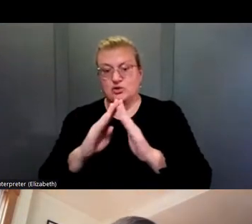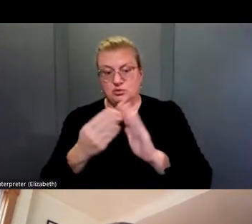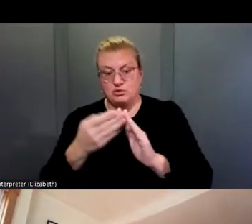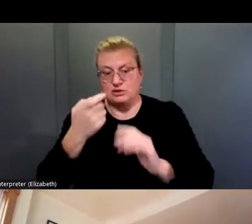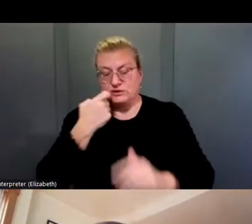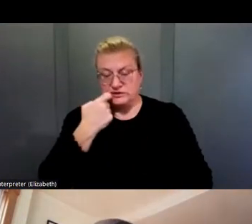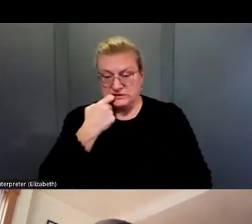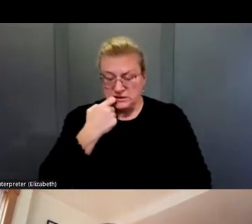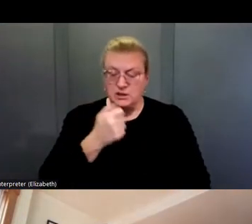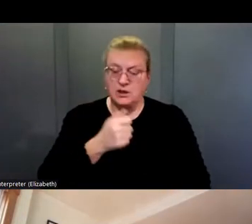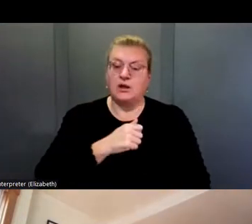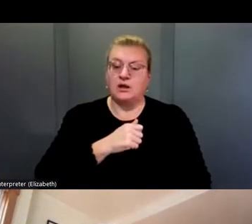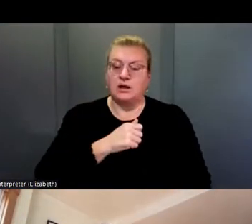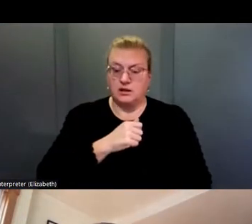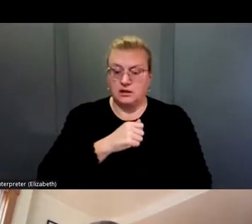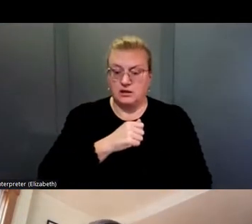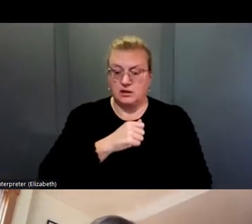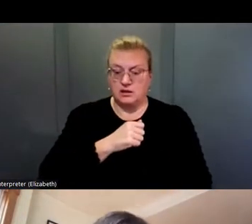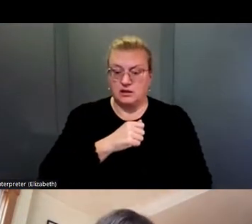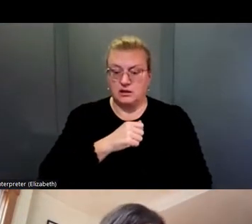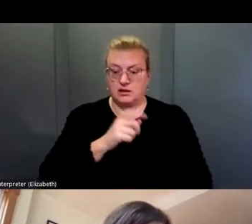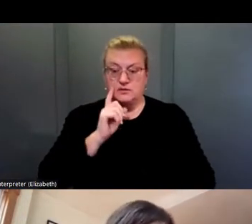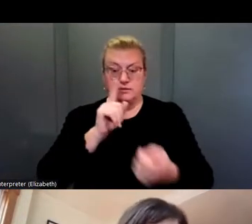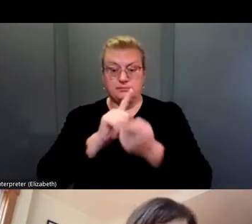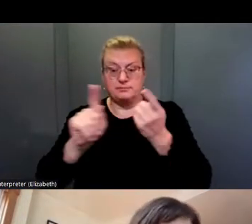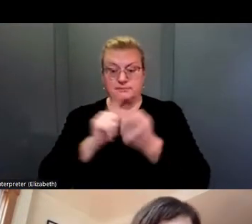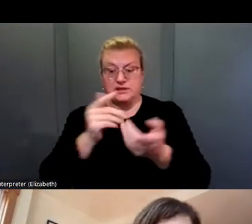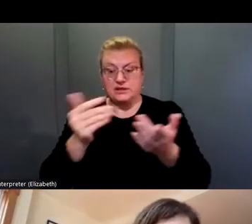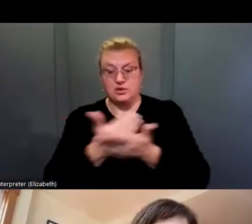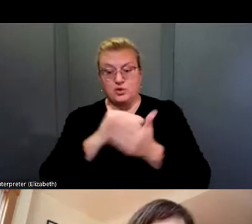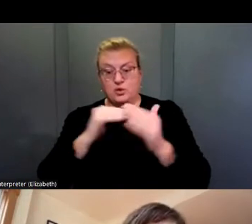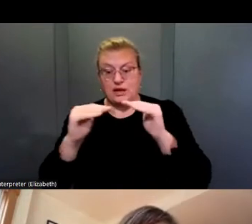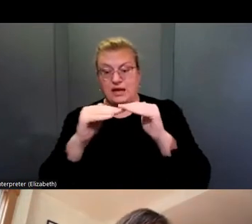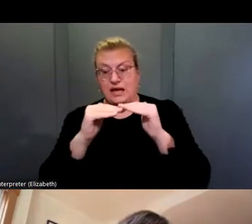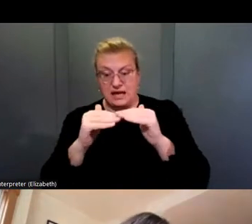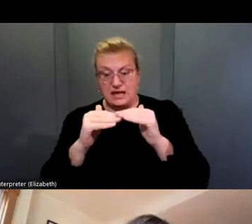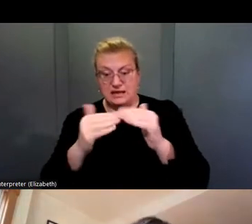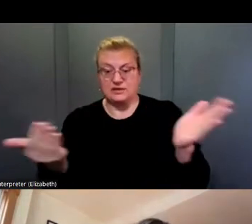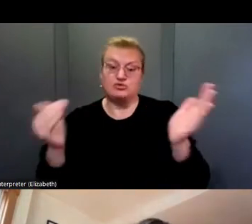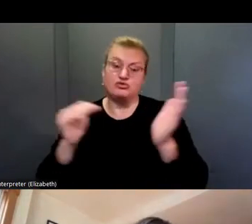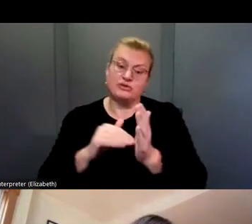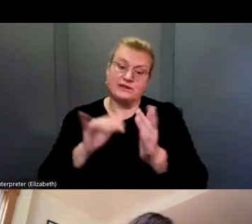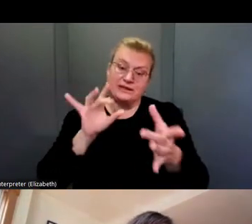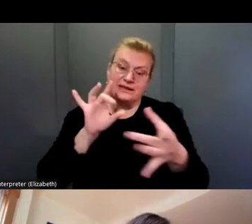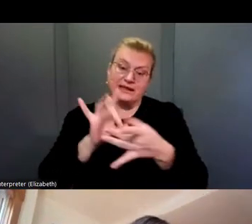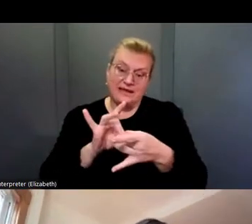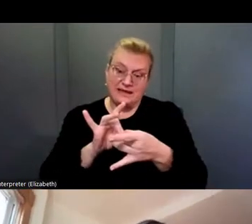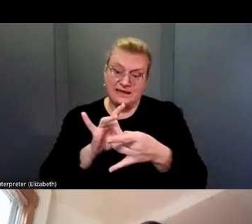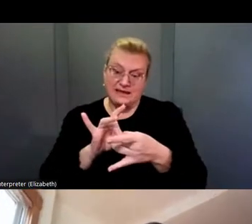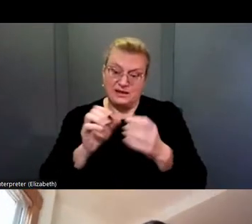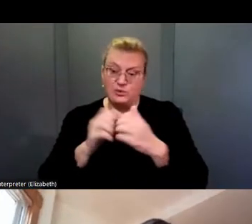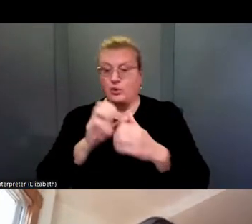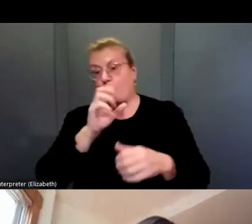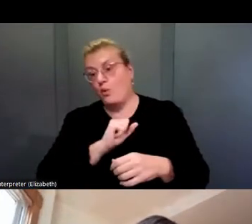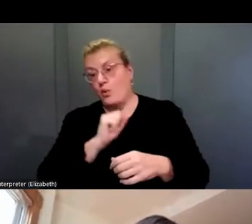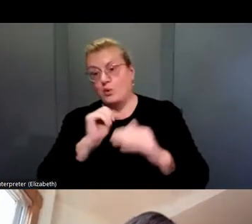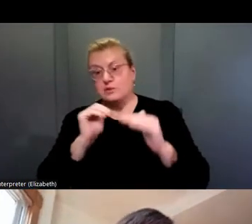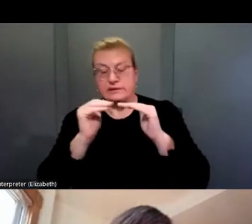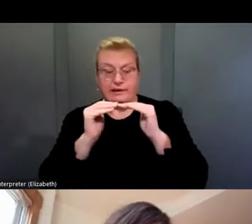So it's to meet new colleagues, reconnect with old colleagues or veteran colleagues